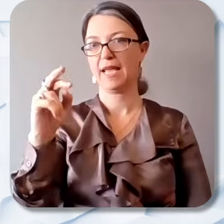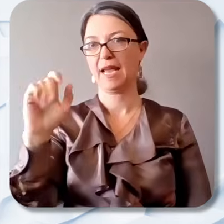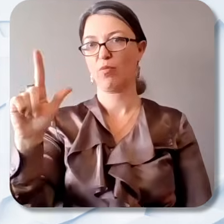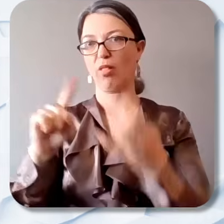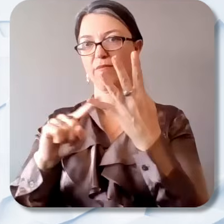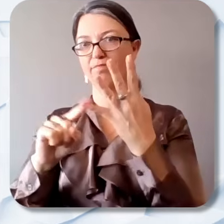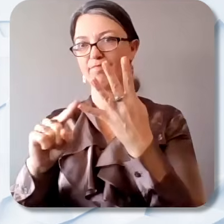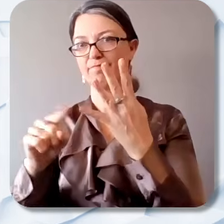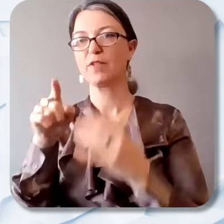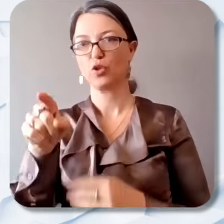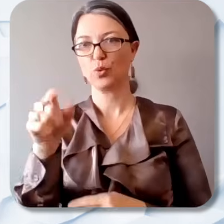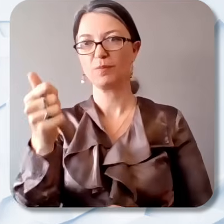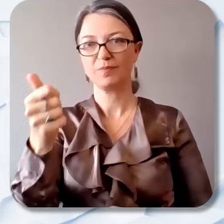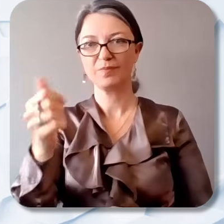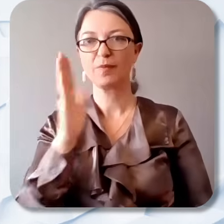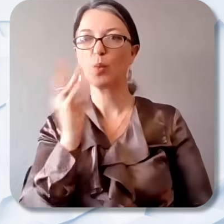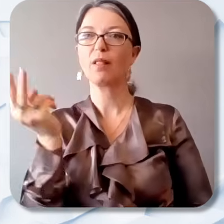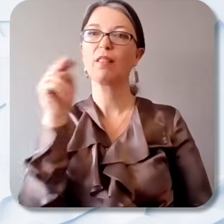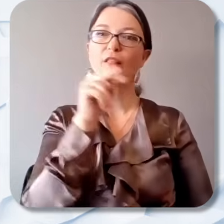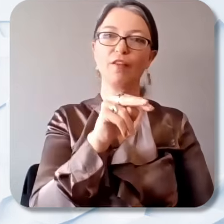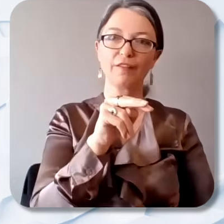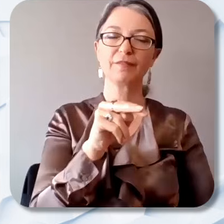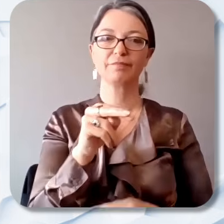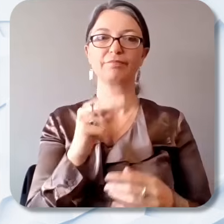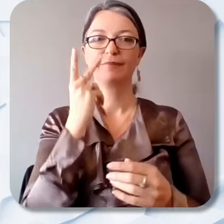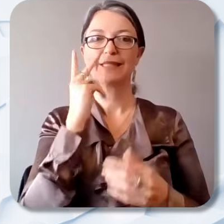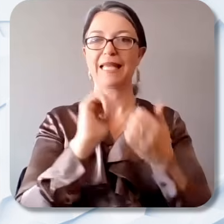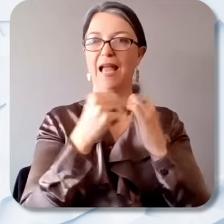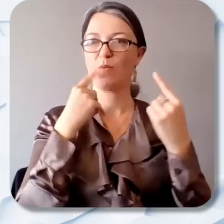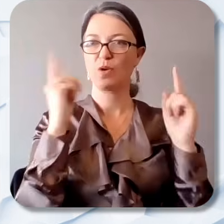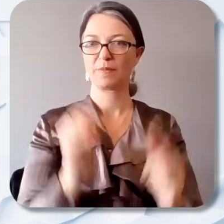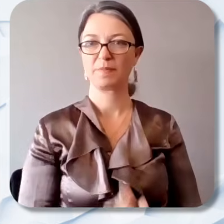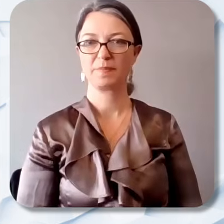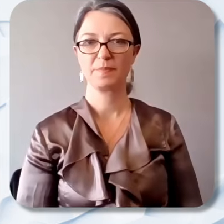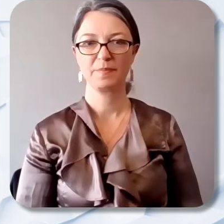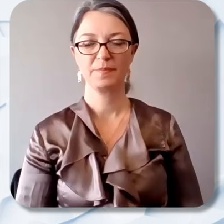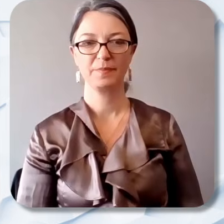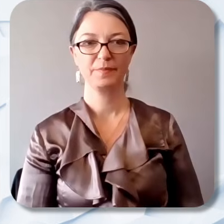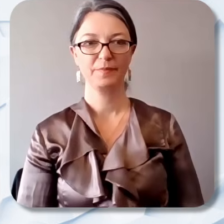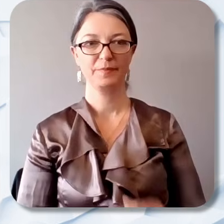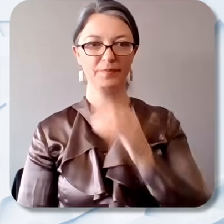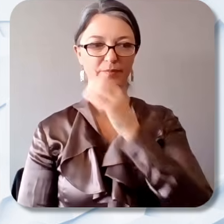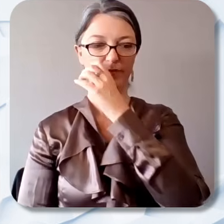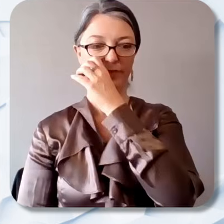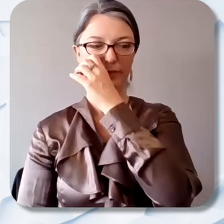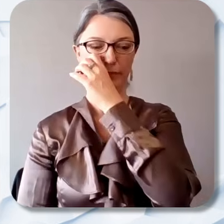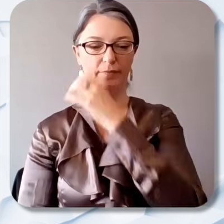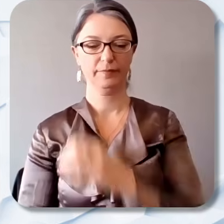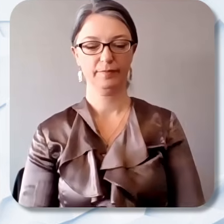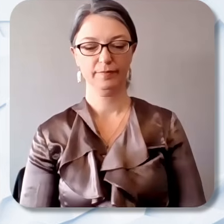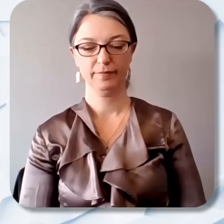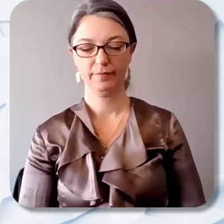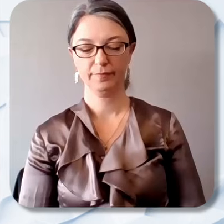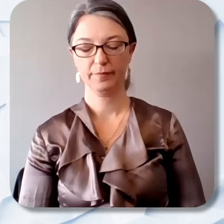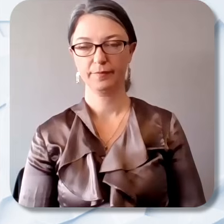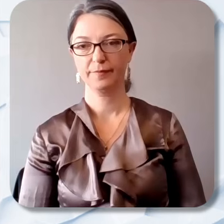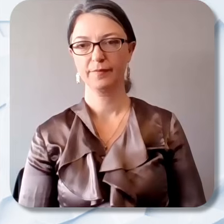look and see how it kind of worked.